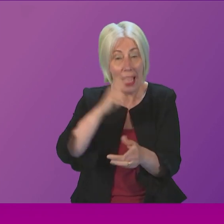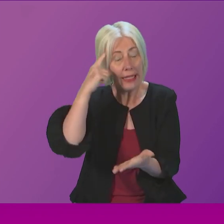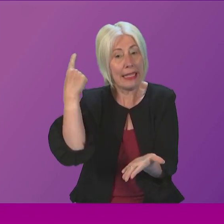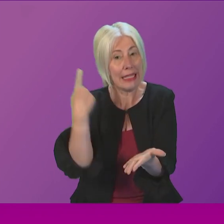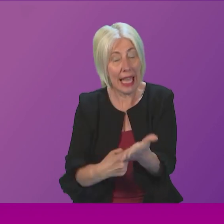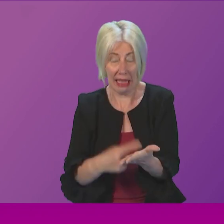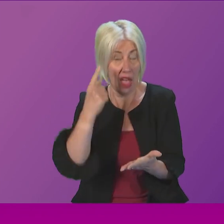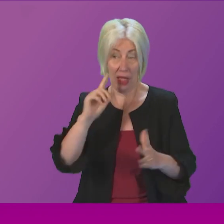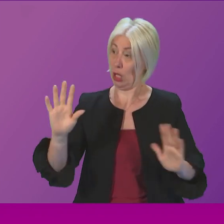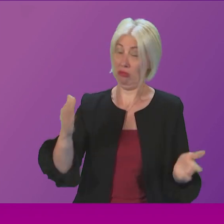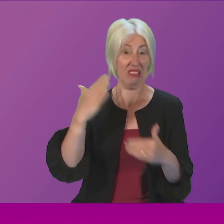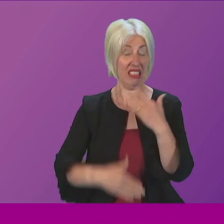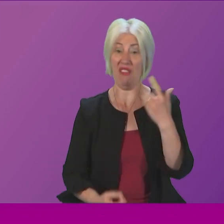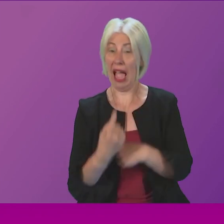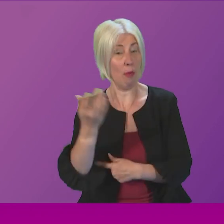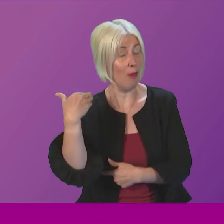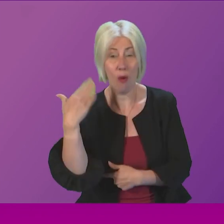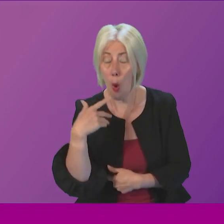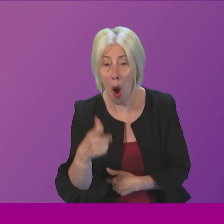unprecedented in Parliament—to withdraw that Government-initiated question?